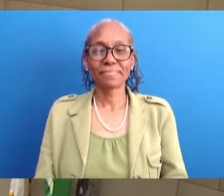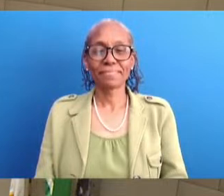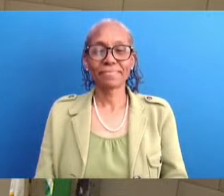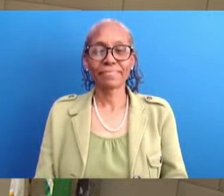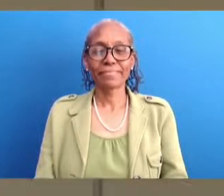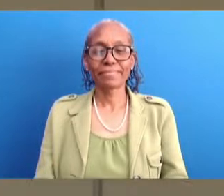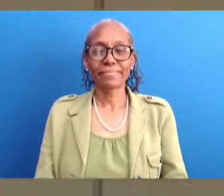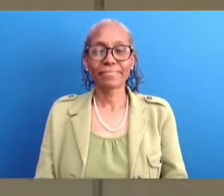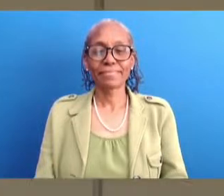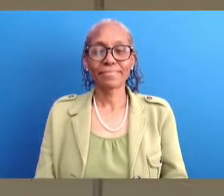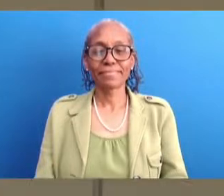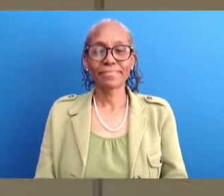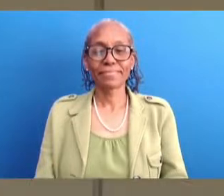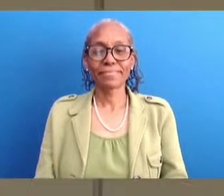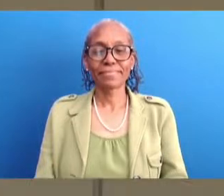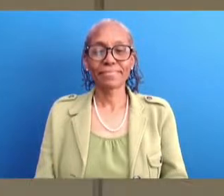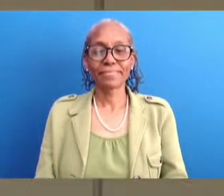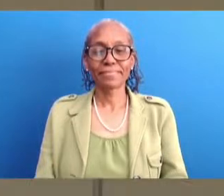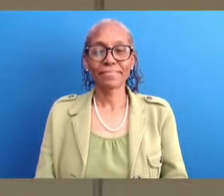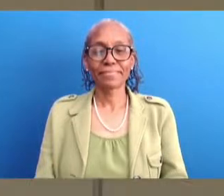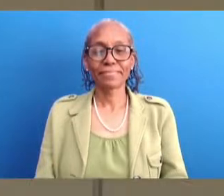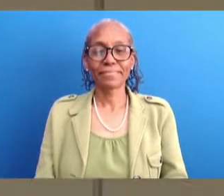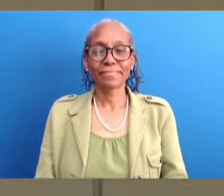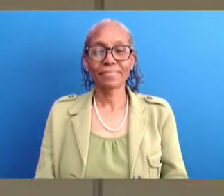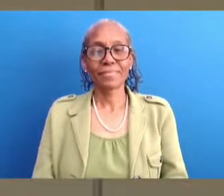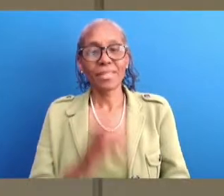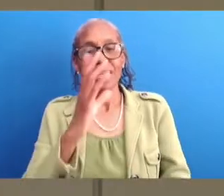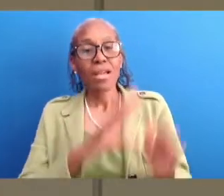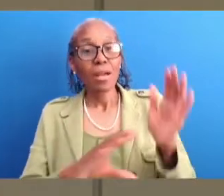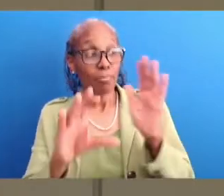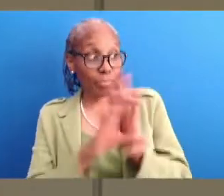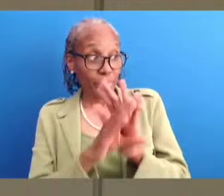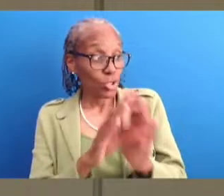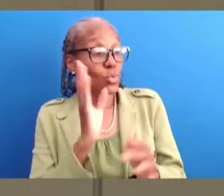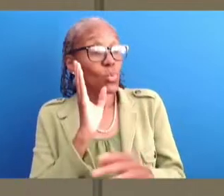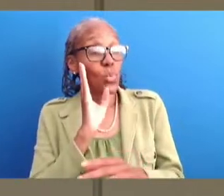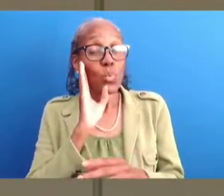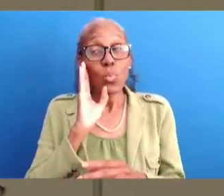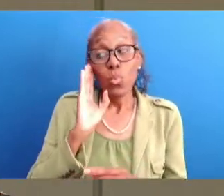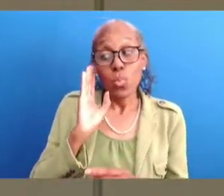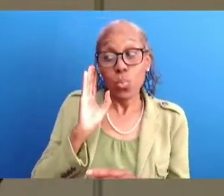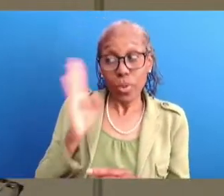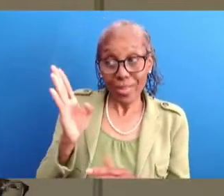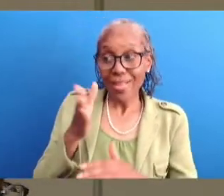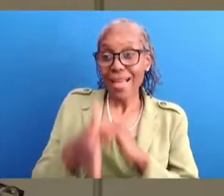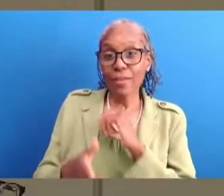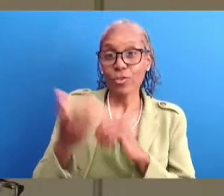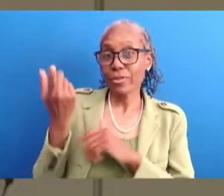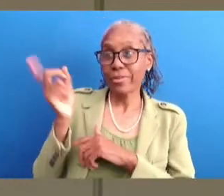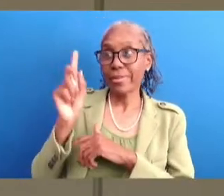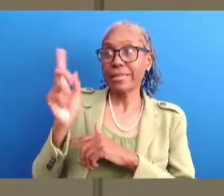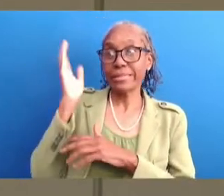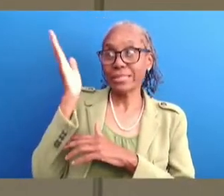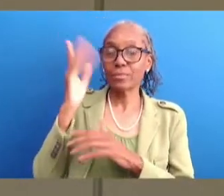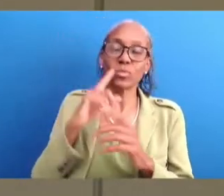THAT'S AWESOME. THANK YOU.